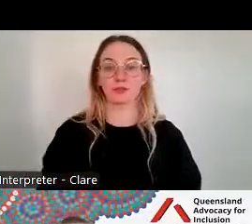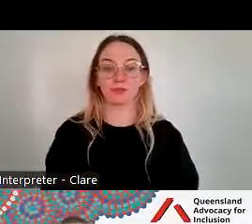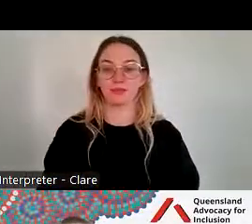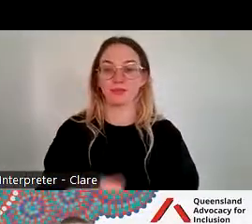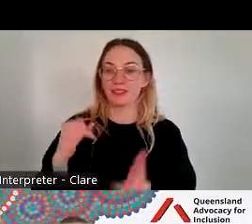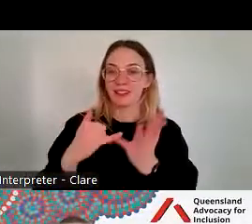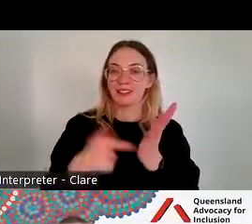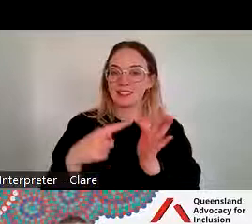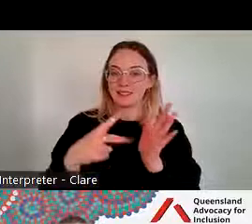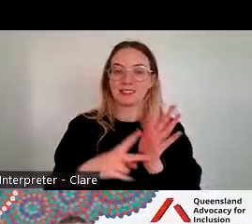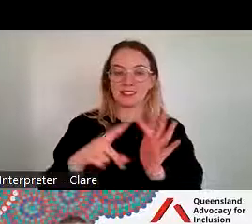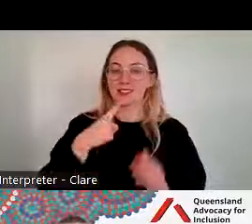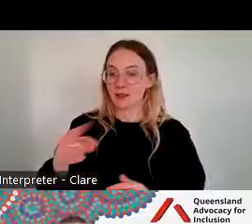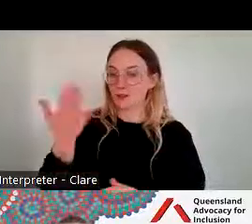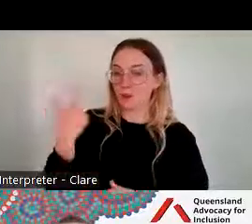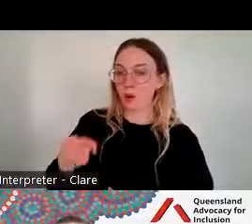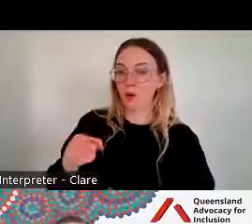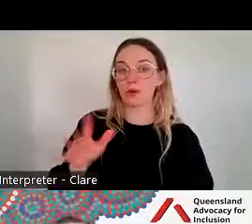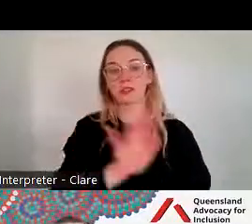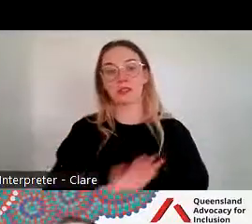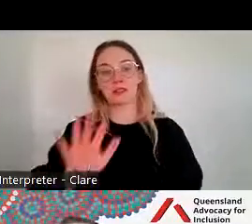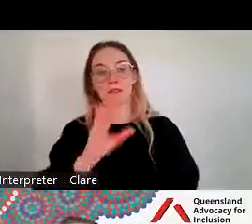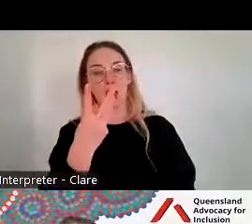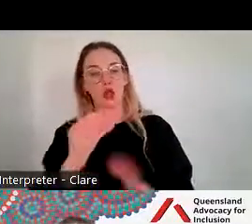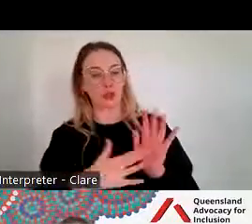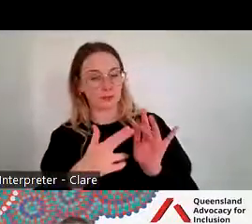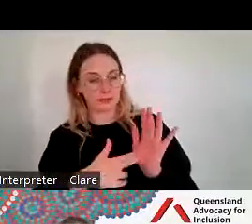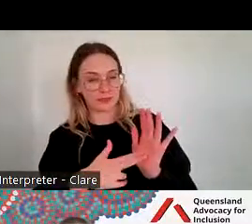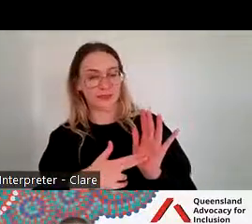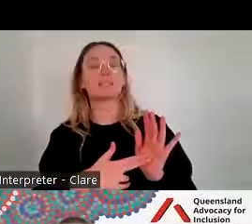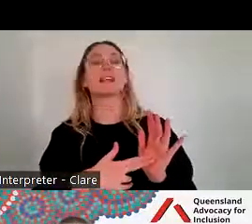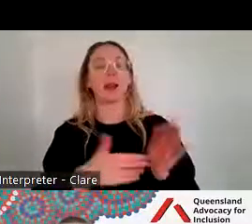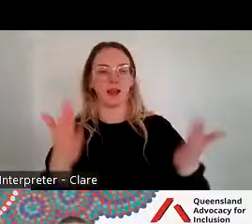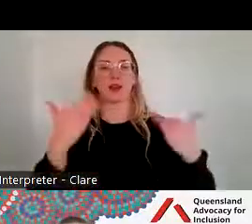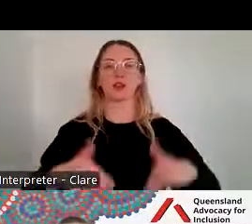I have 30 minutes with you all and then we will go to some Q & A. The topics that we